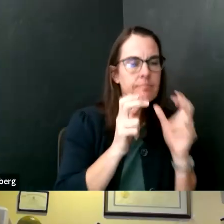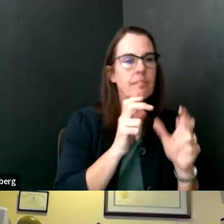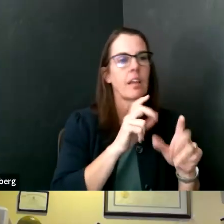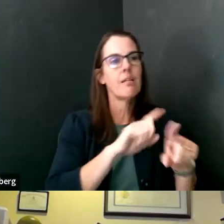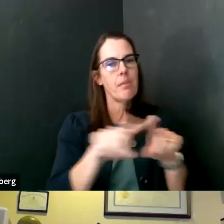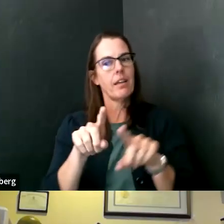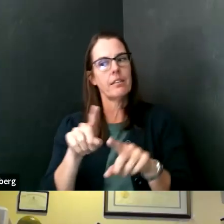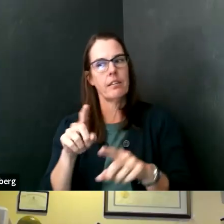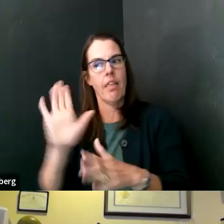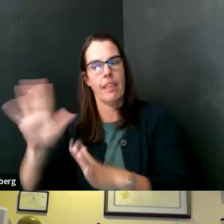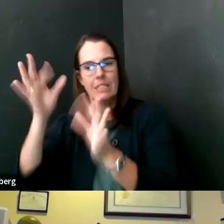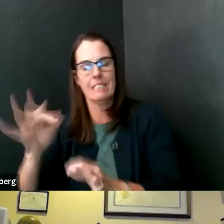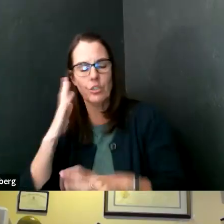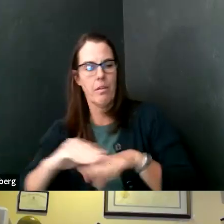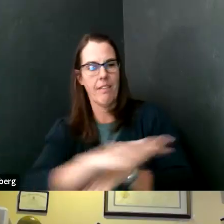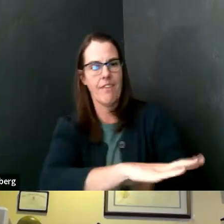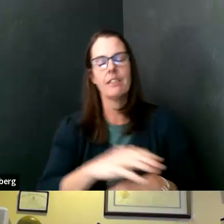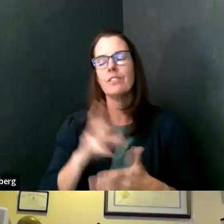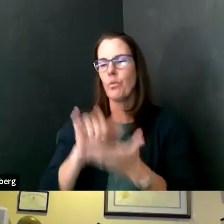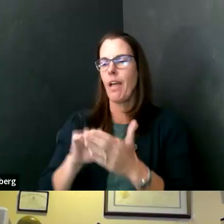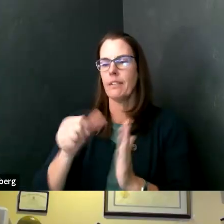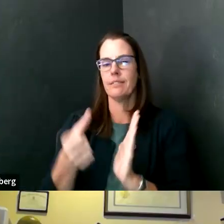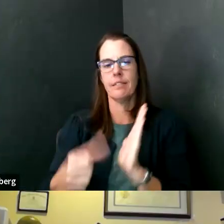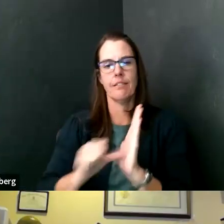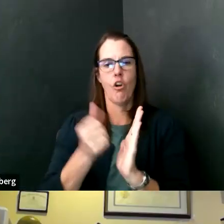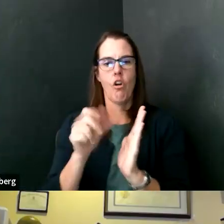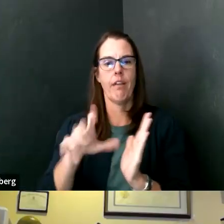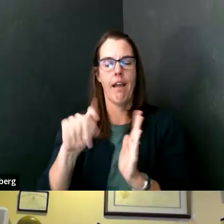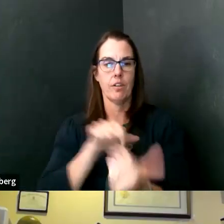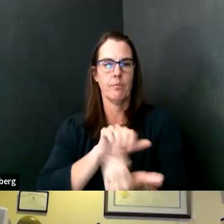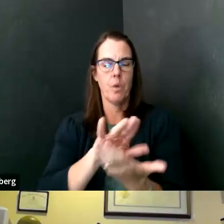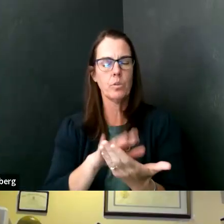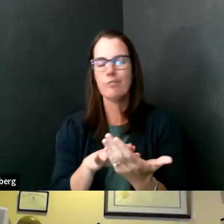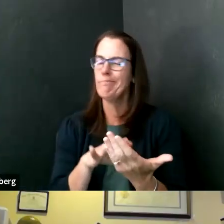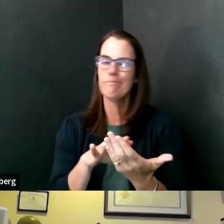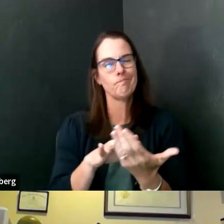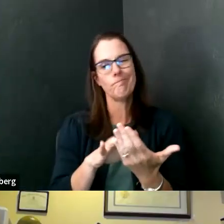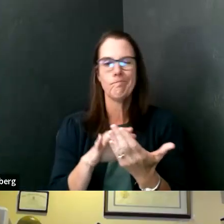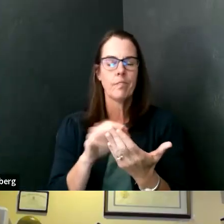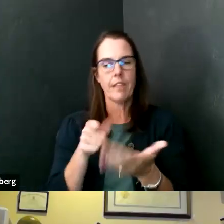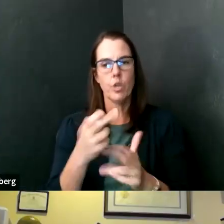the review. The proposed carve out approach is uh attempting to use in the review of Keytruda